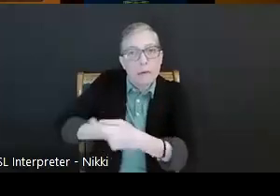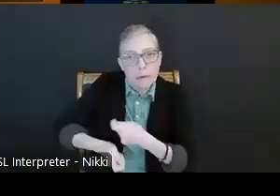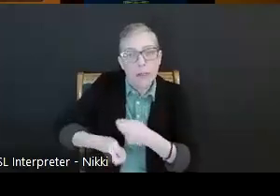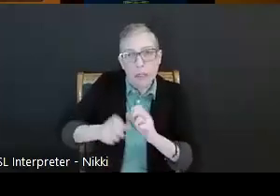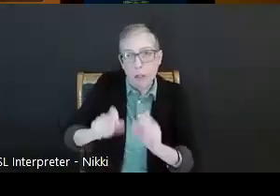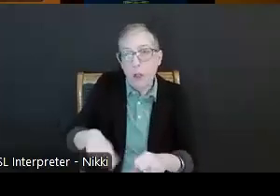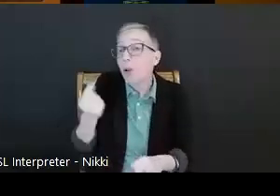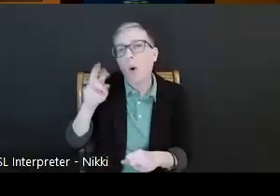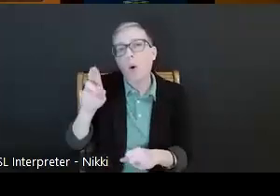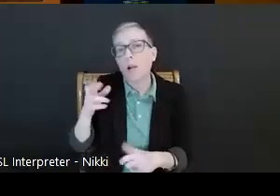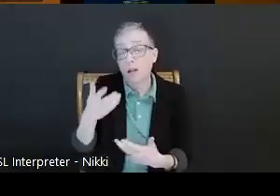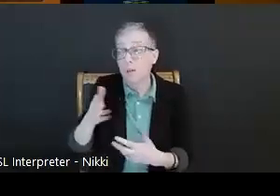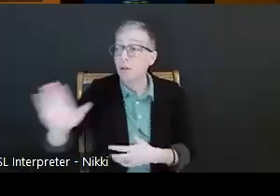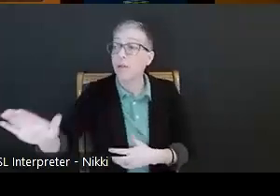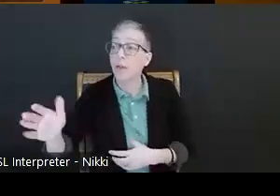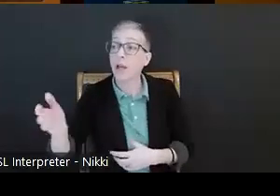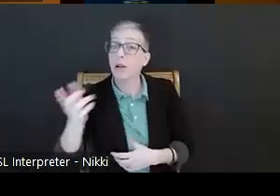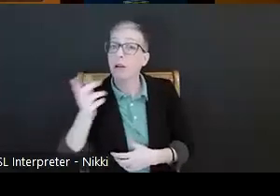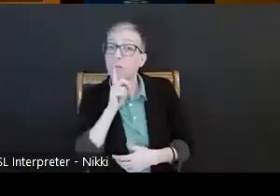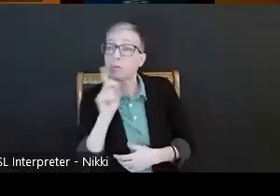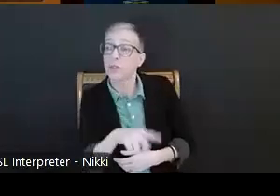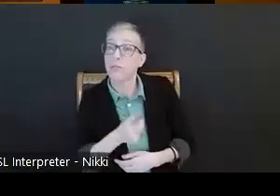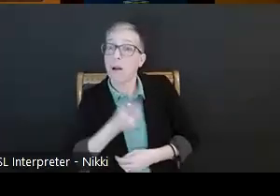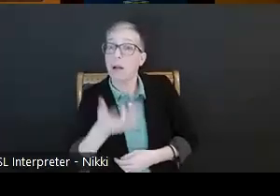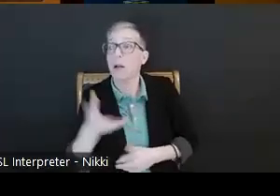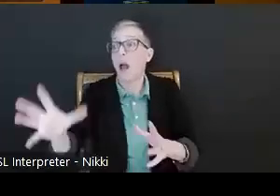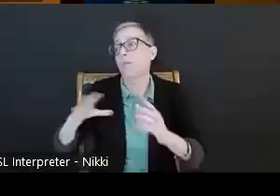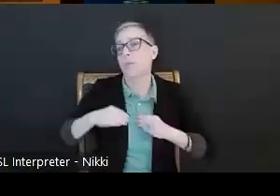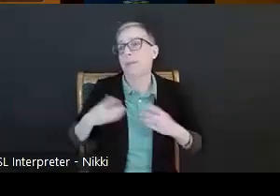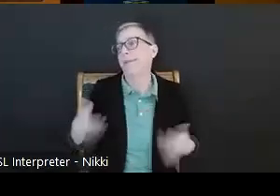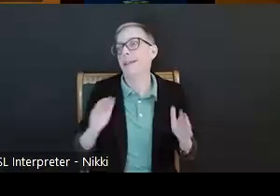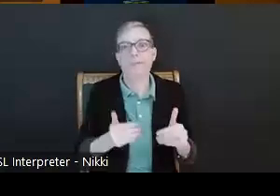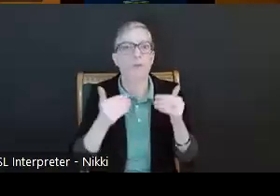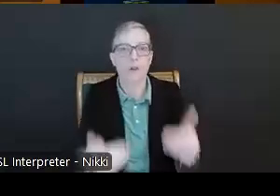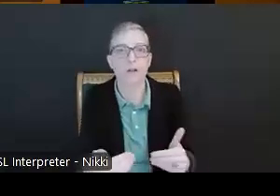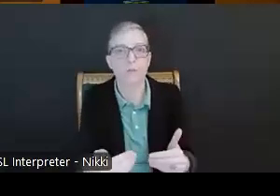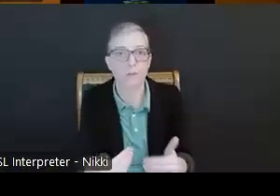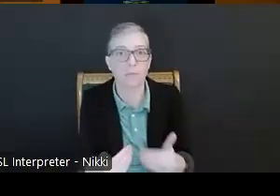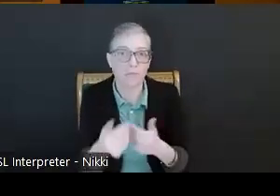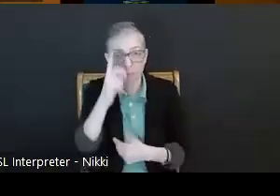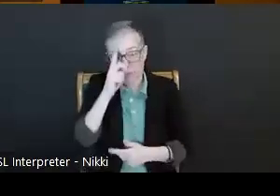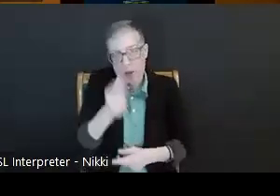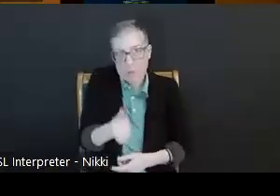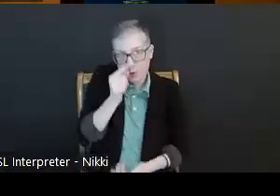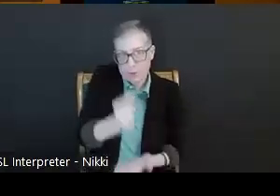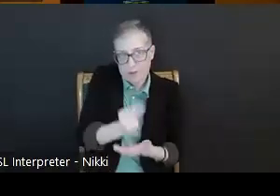were giving and and move on to the next prompt um so sometimes you know the first prompt could take